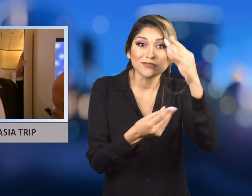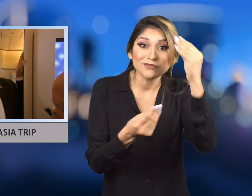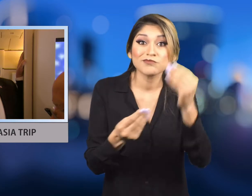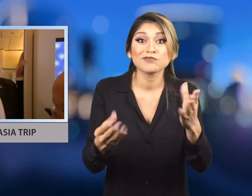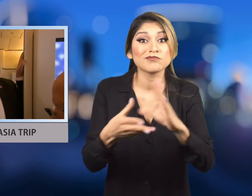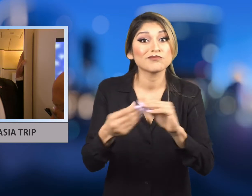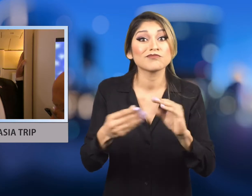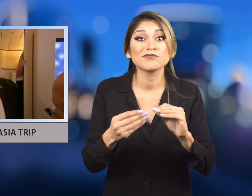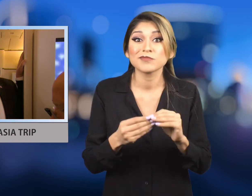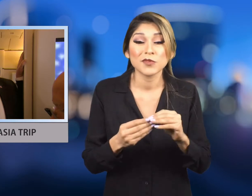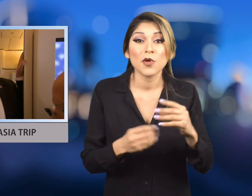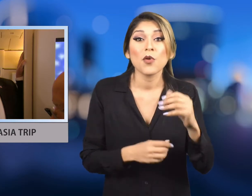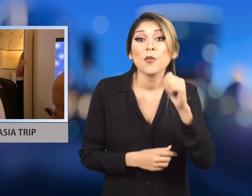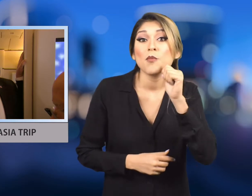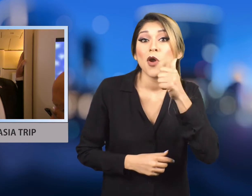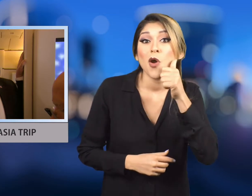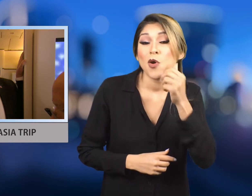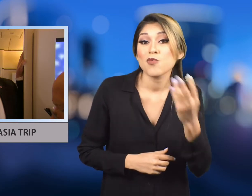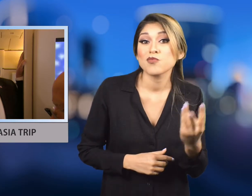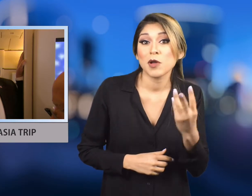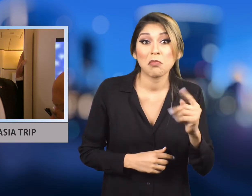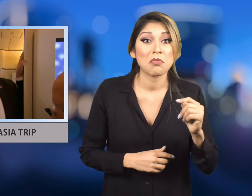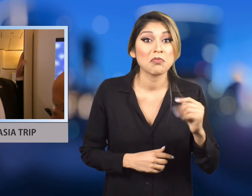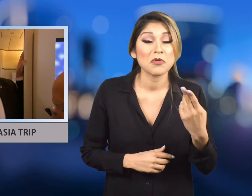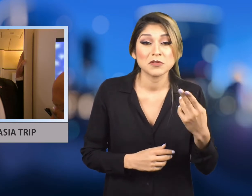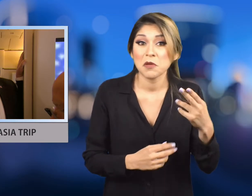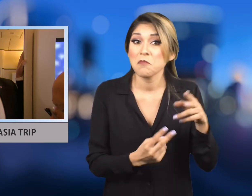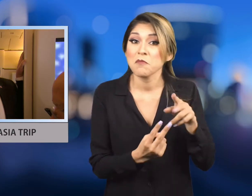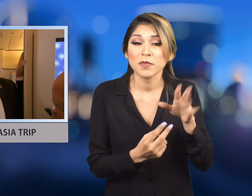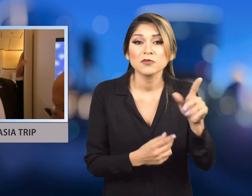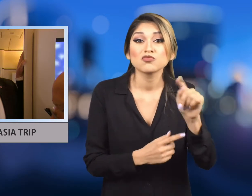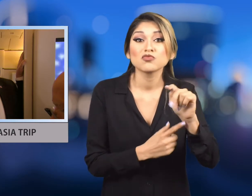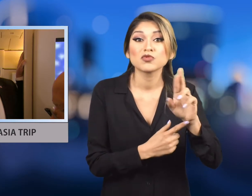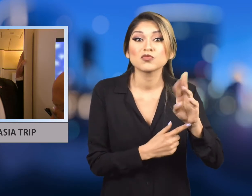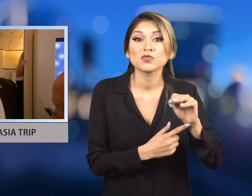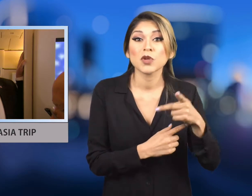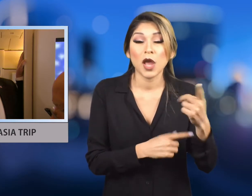will be giving a speech either Wednesday or Thursday